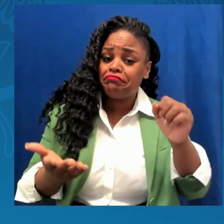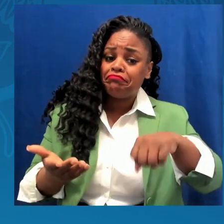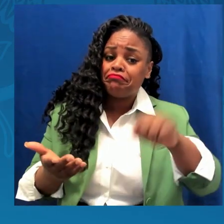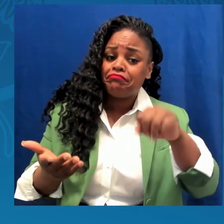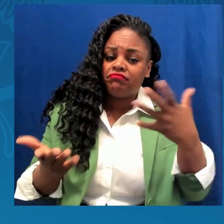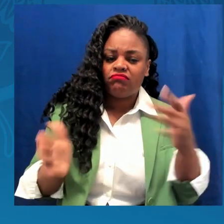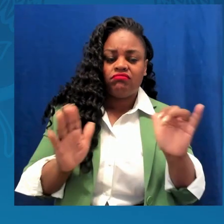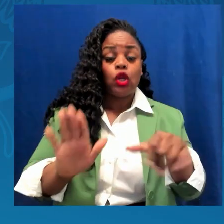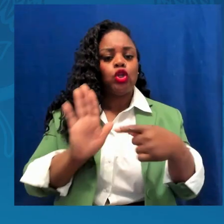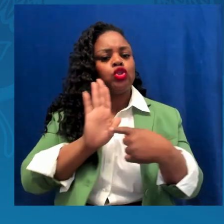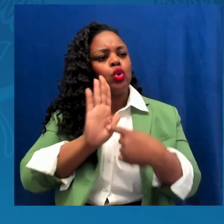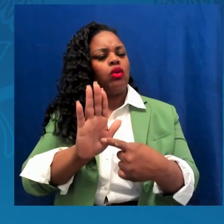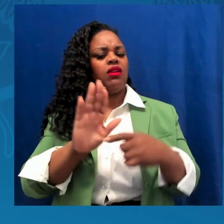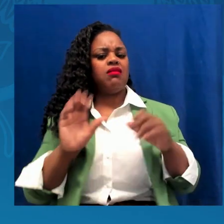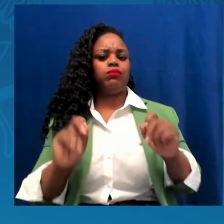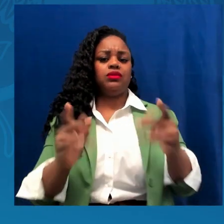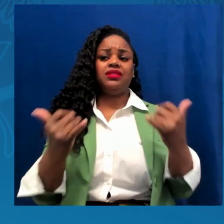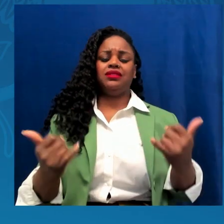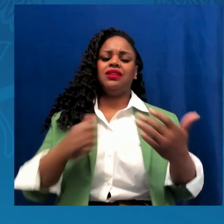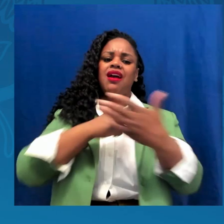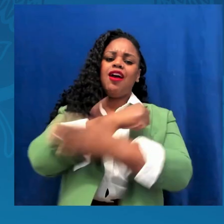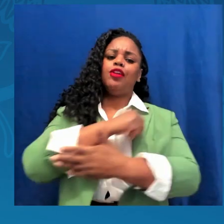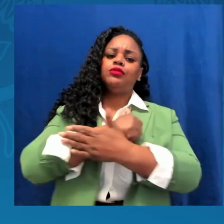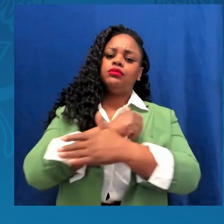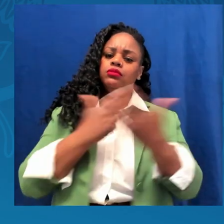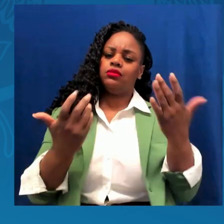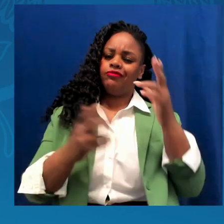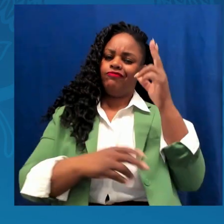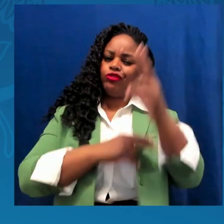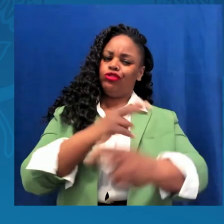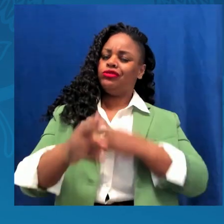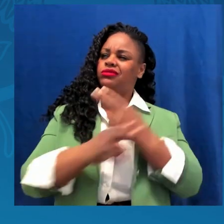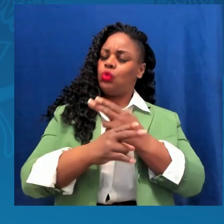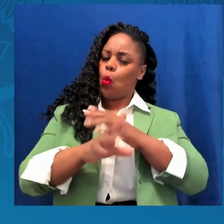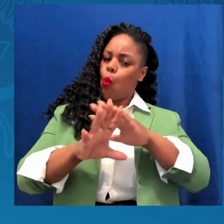and everywhere in the world, the right that allows me to be here today.